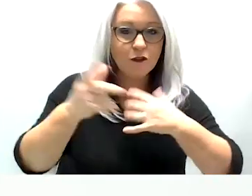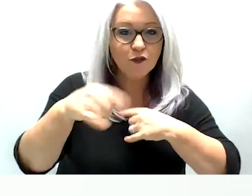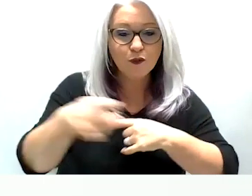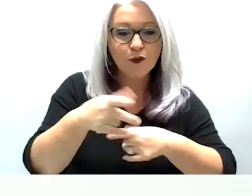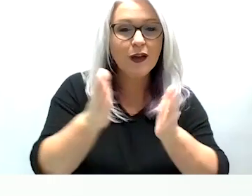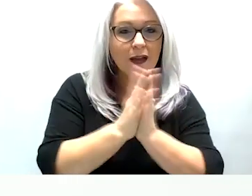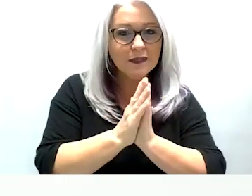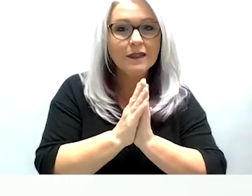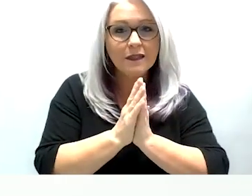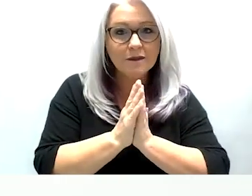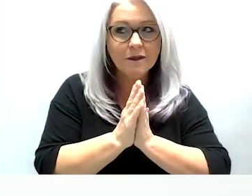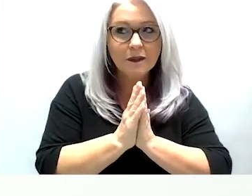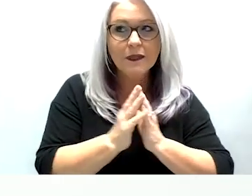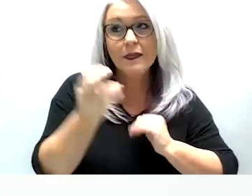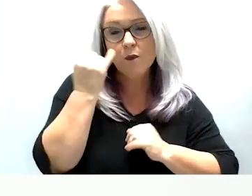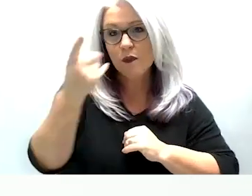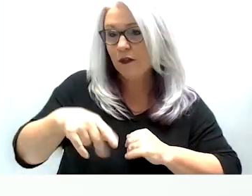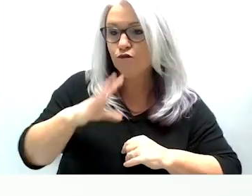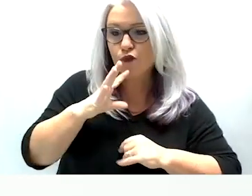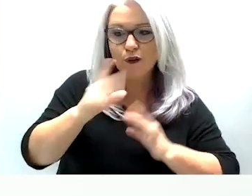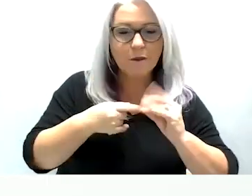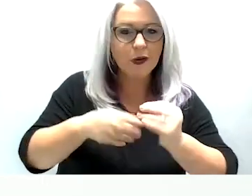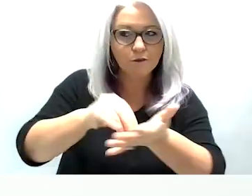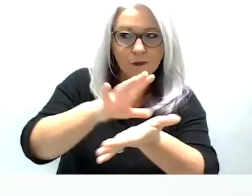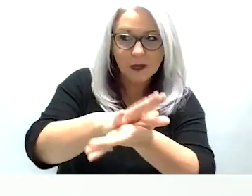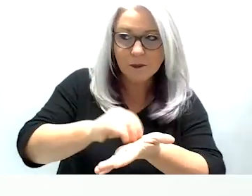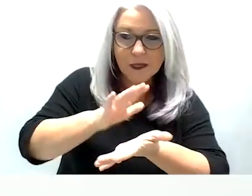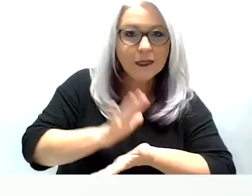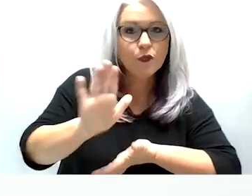So if we are talking about documenting your disability and a disability that may be